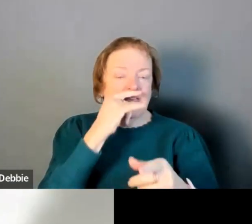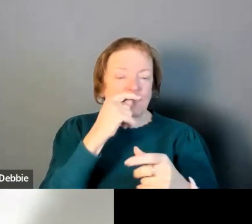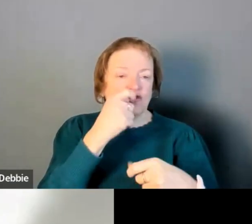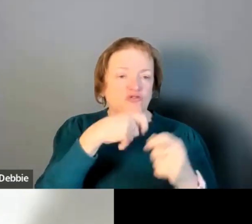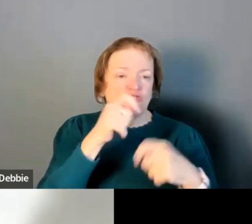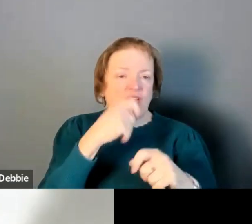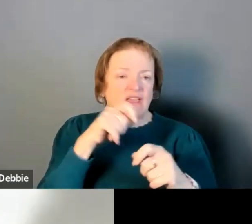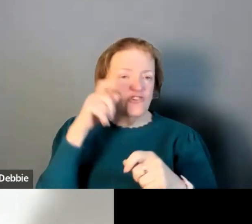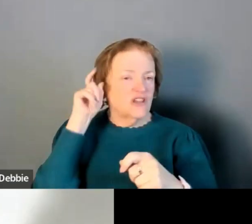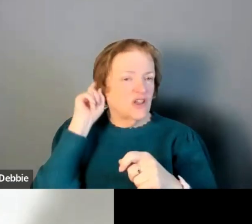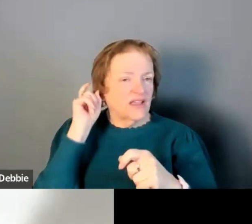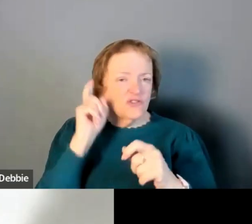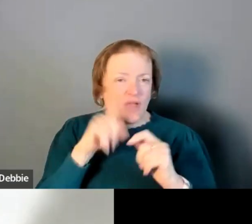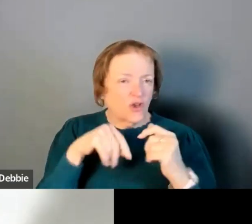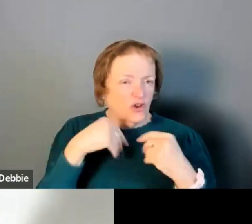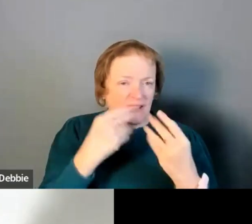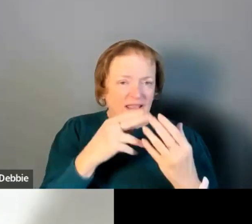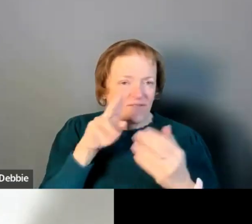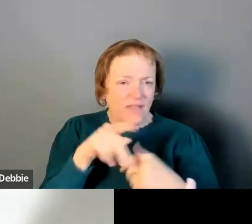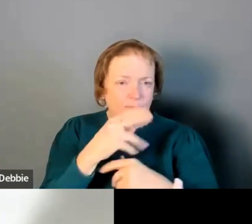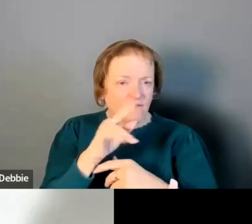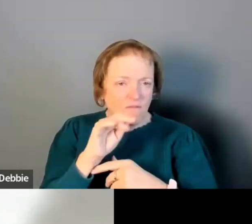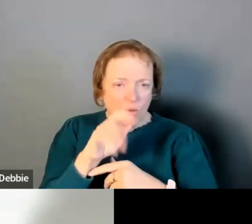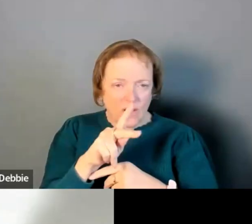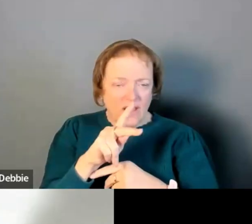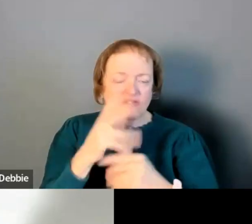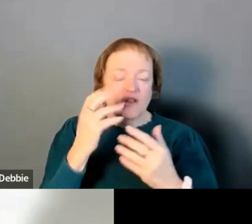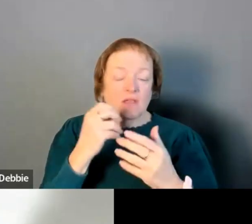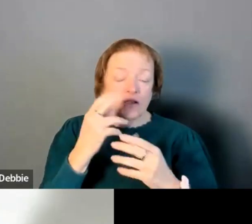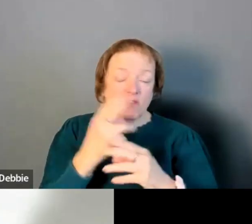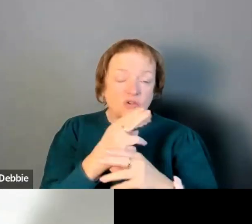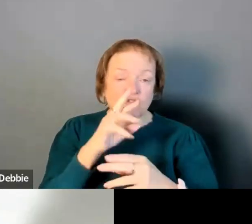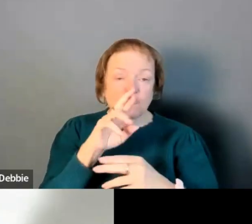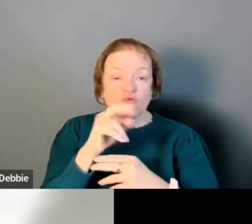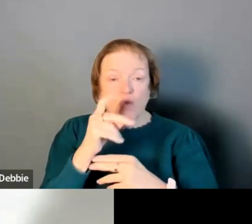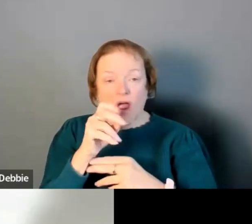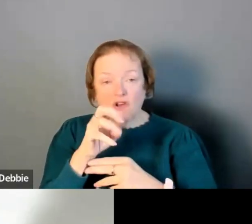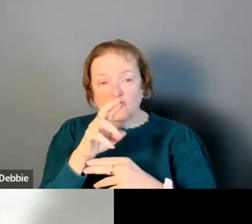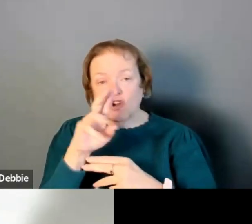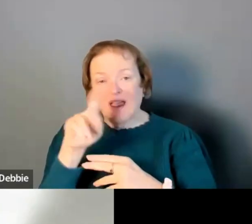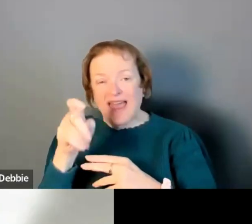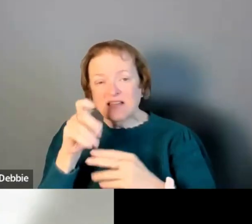so we had to use the multi-mic, so we used a Roger X, so I was able to get that information.